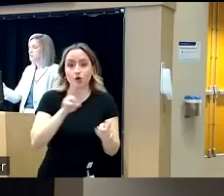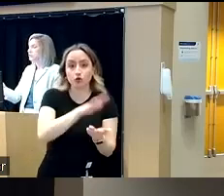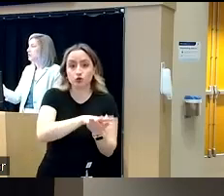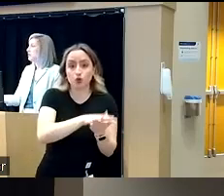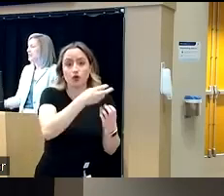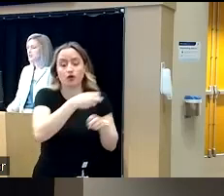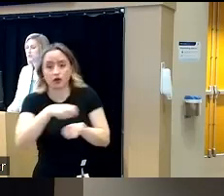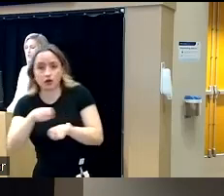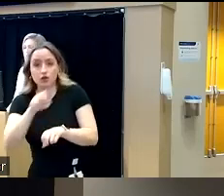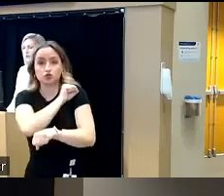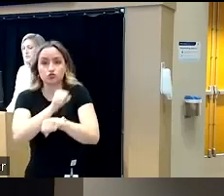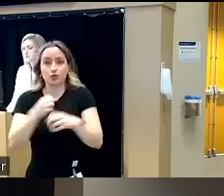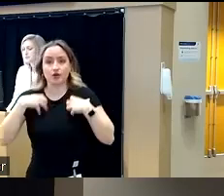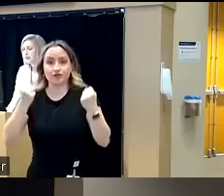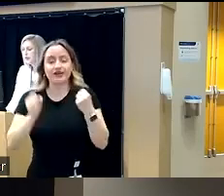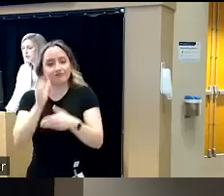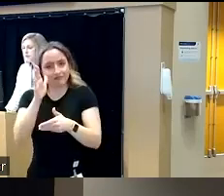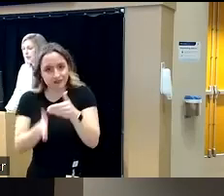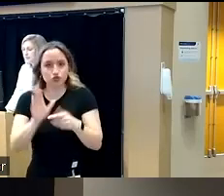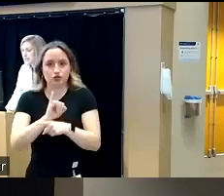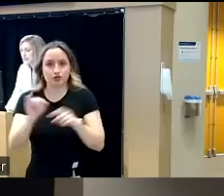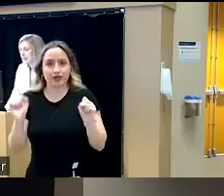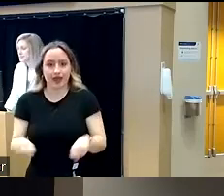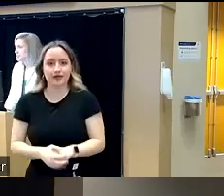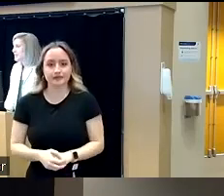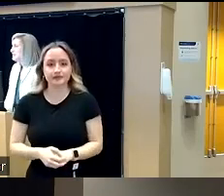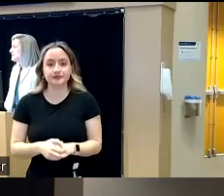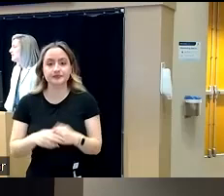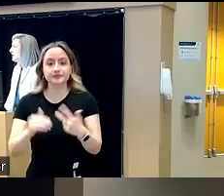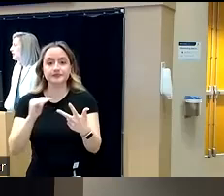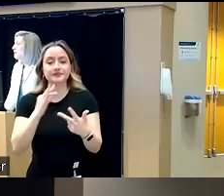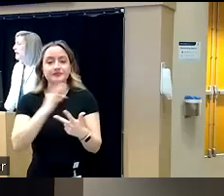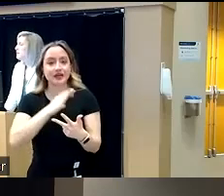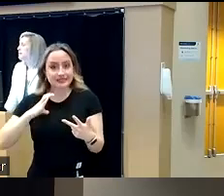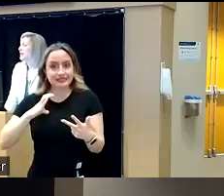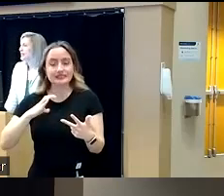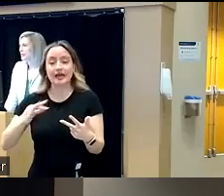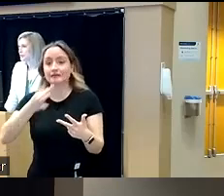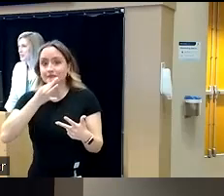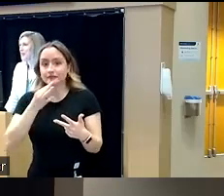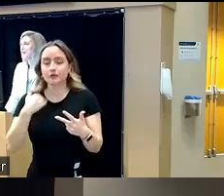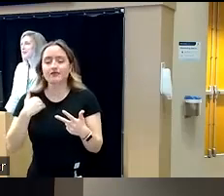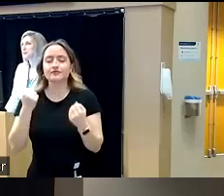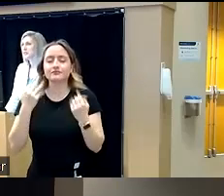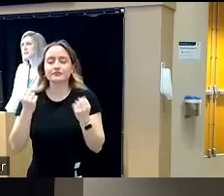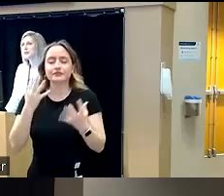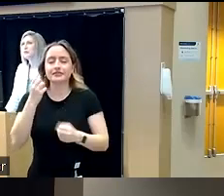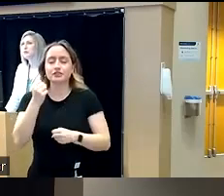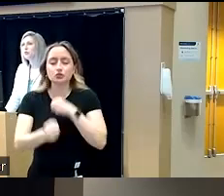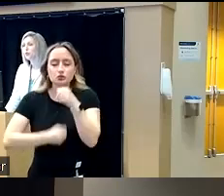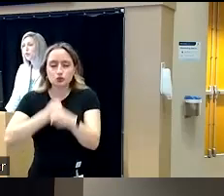to complete internship hours faculty and expertise there is many many years of expertise on both the